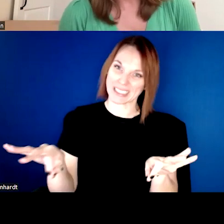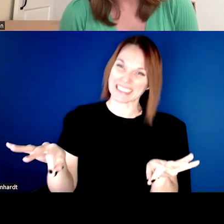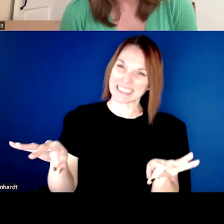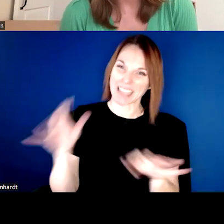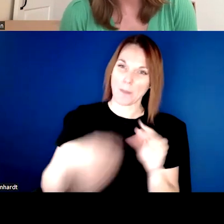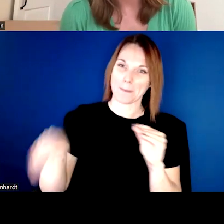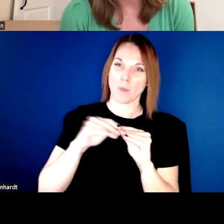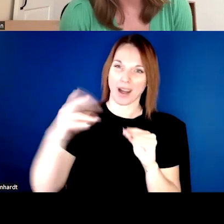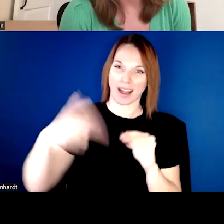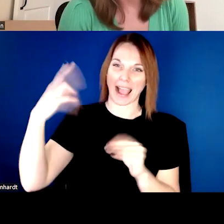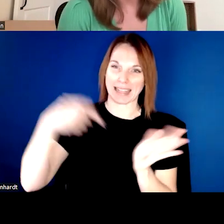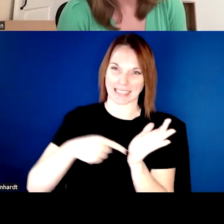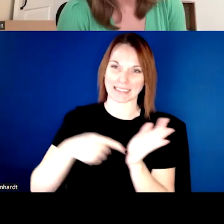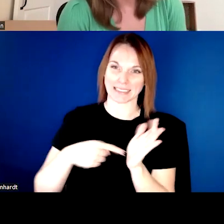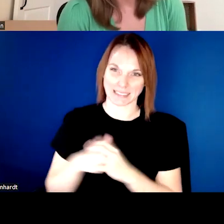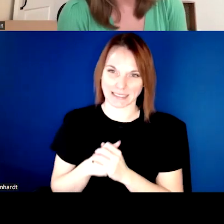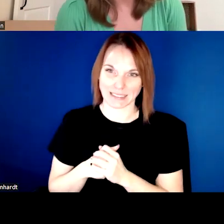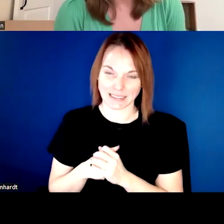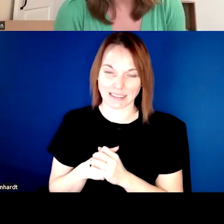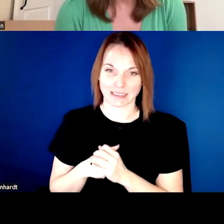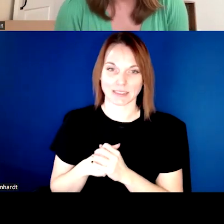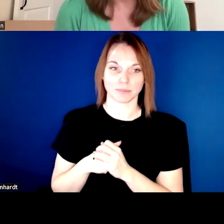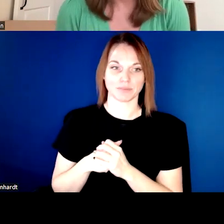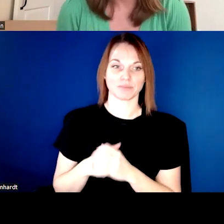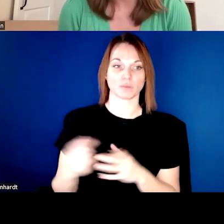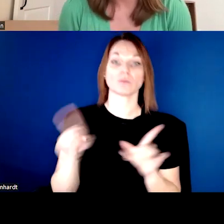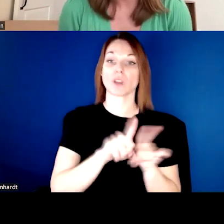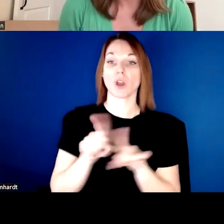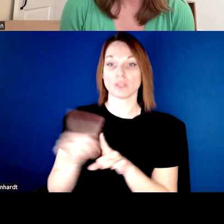the students from higher income families, we are still seeing an effect but it's largely